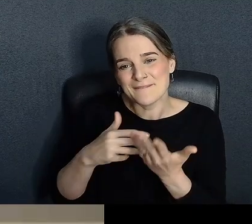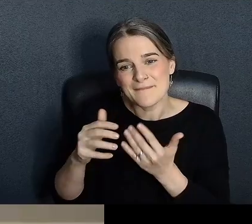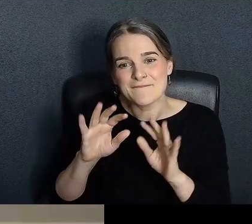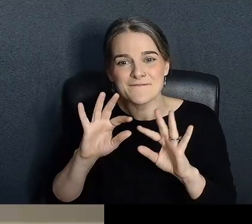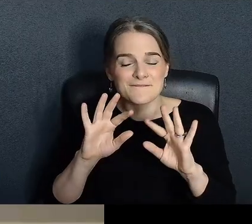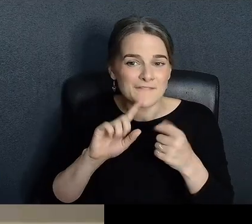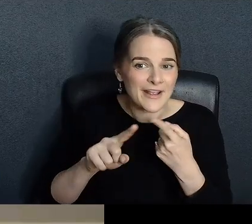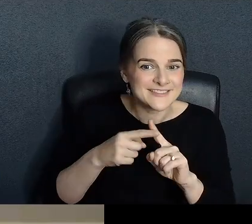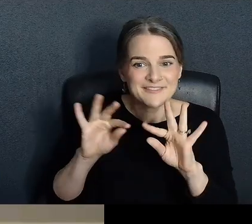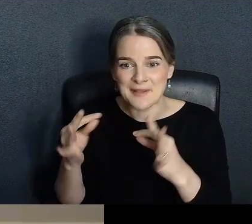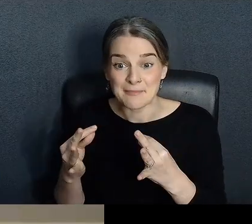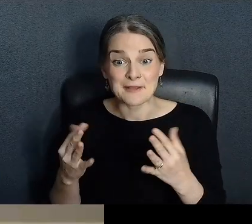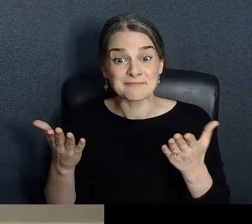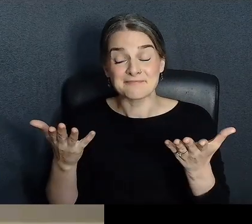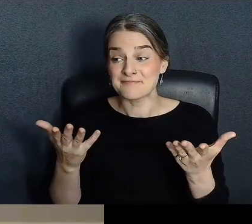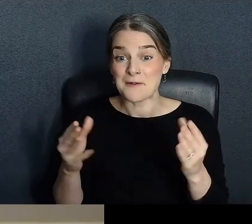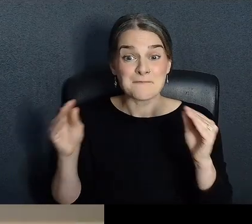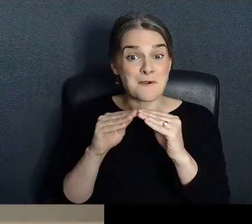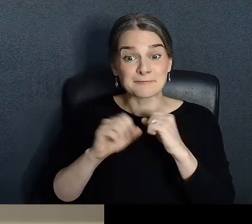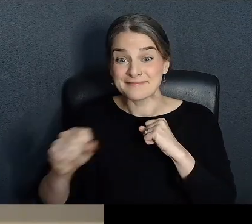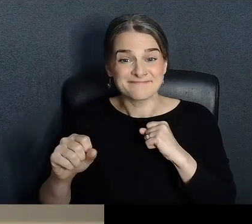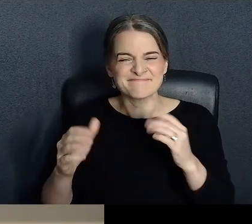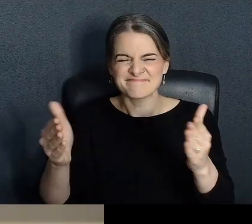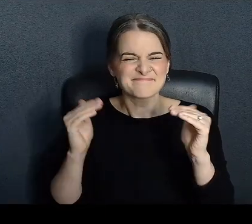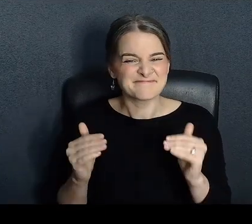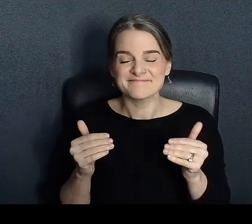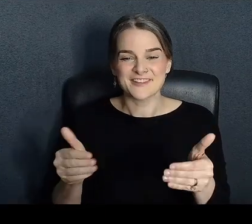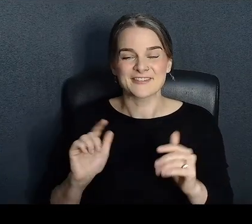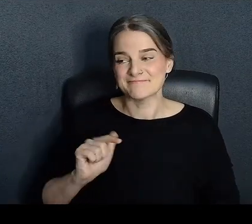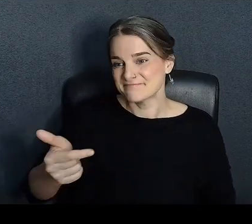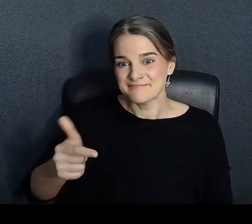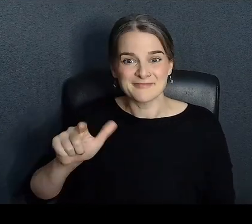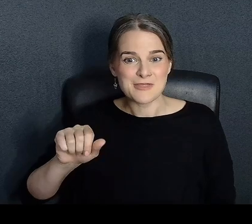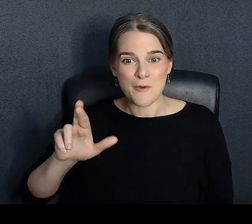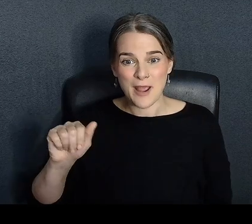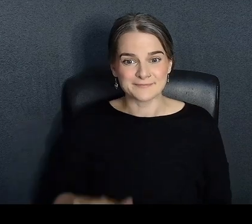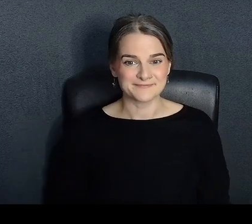Hi, everyone. Thanks for joining us today. I'm just getting my slide deck up here.